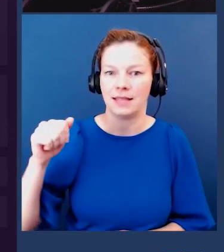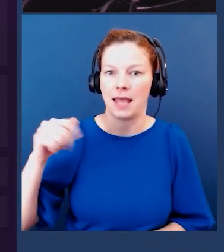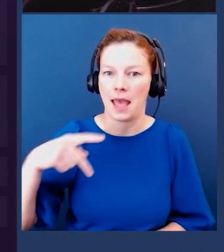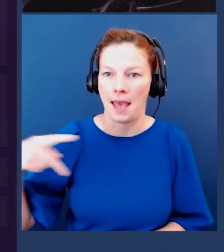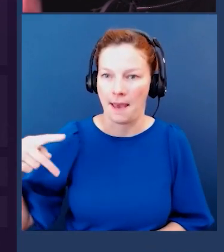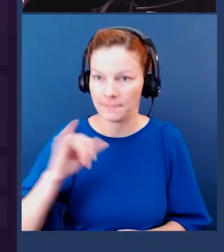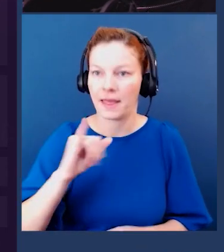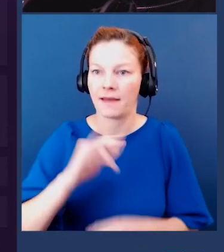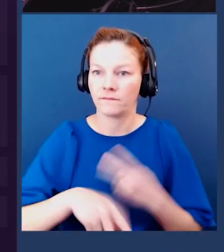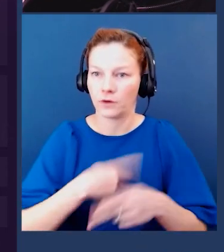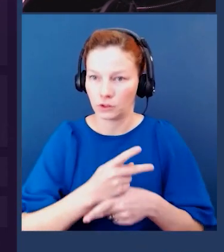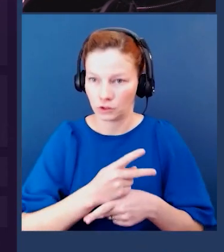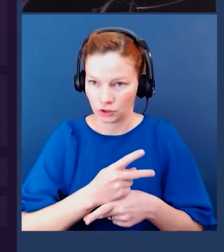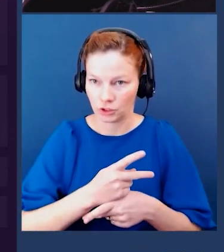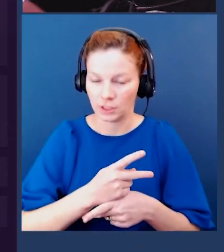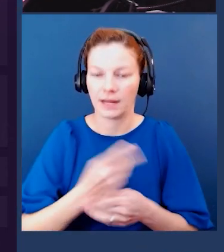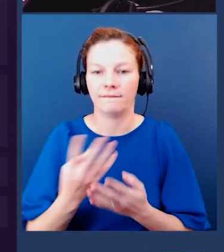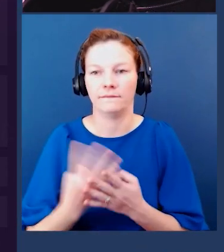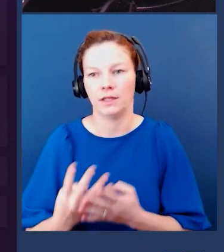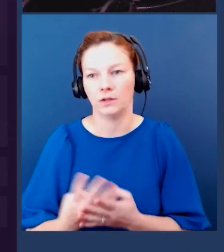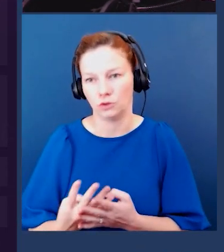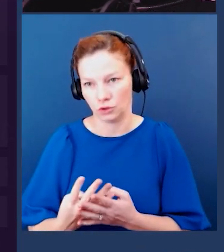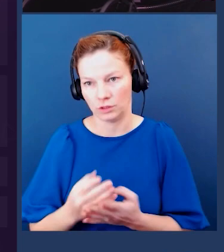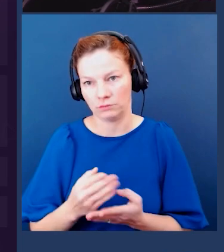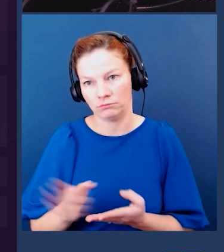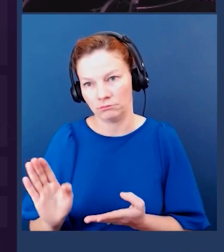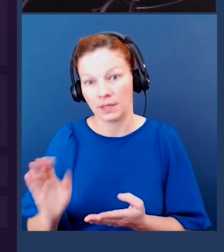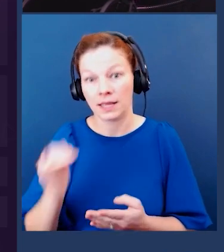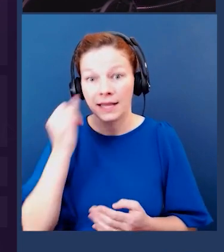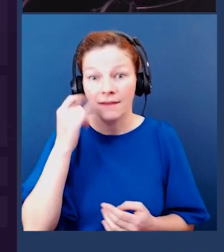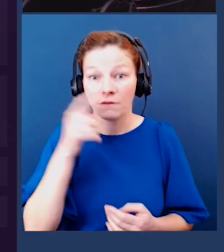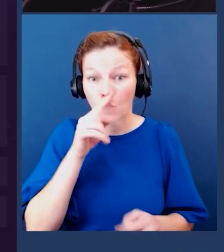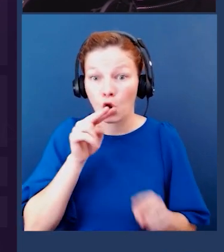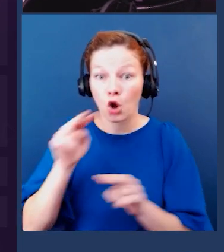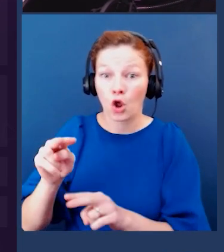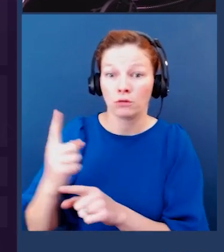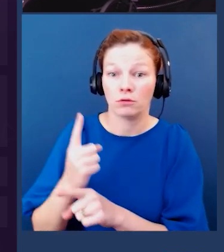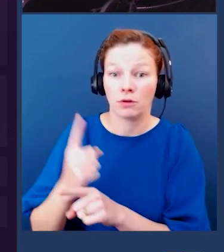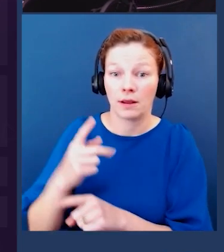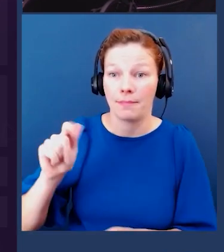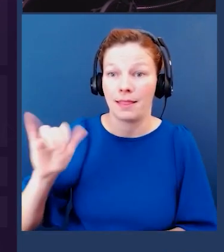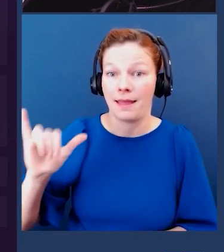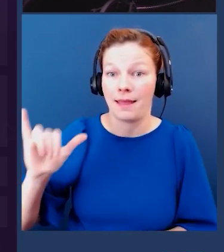If you just look at the PlayFab raw data, you cannot. But if you tag it, then when